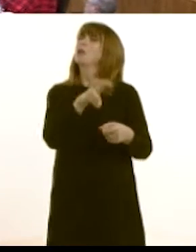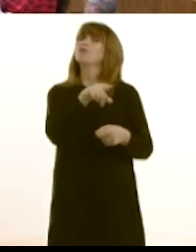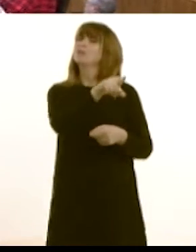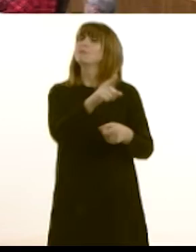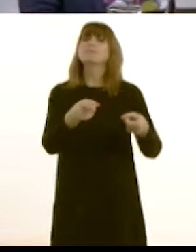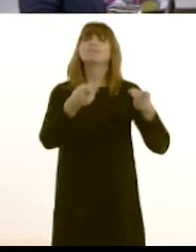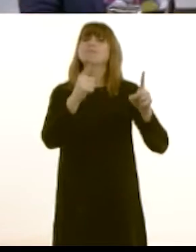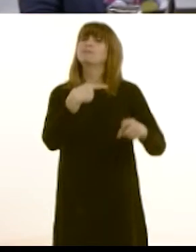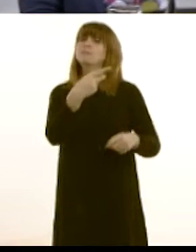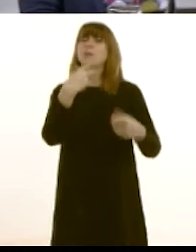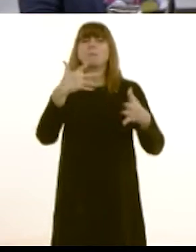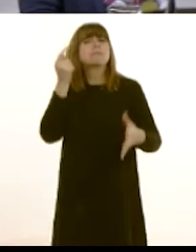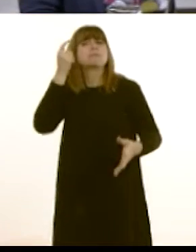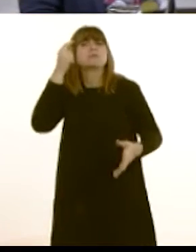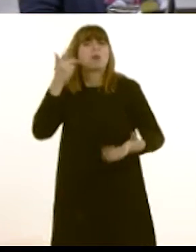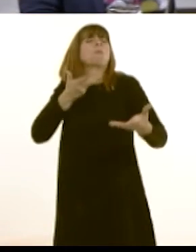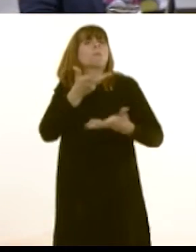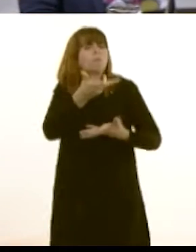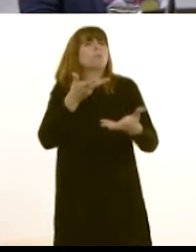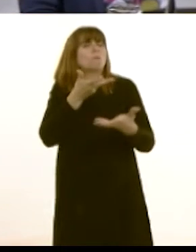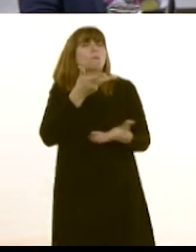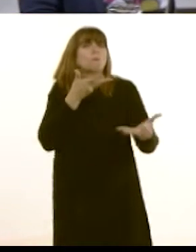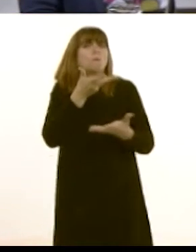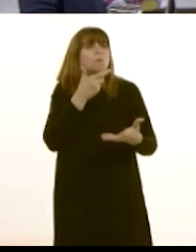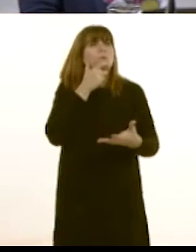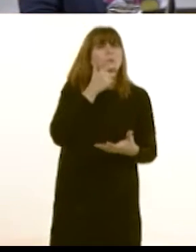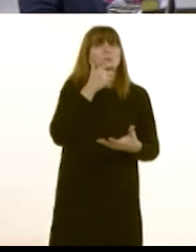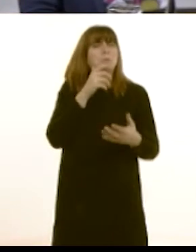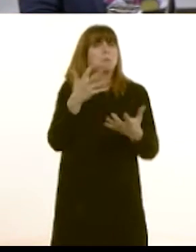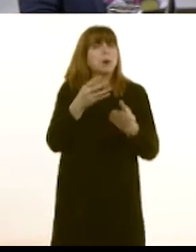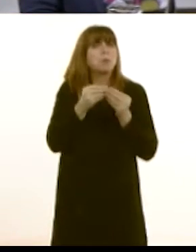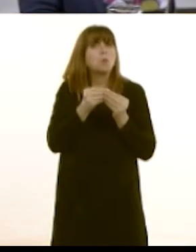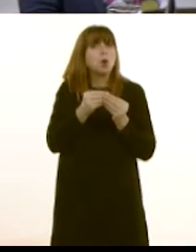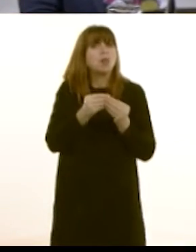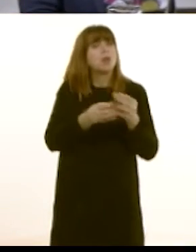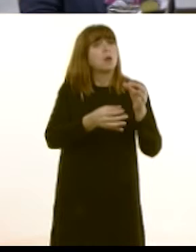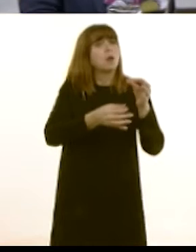we have talked about how it might be possible to put in place a cross-party campaign in